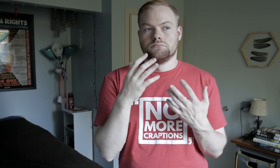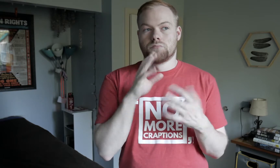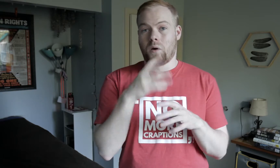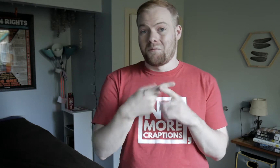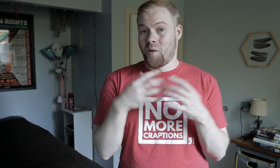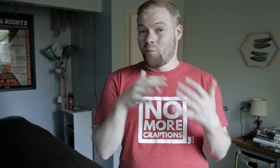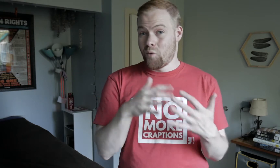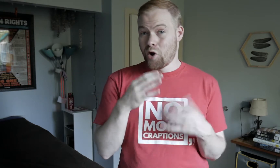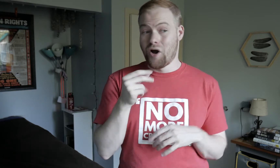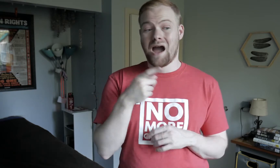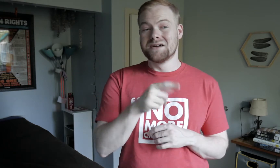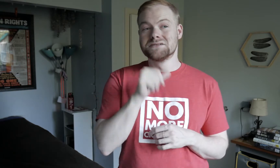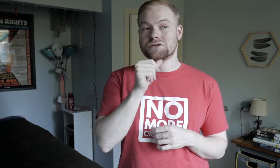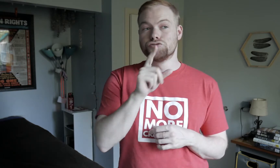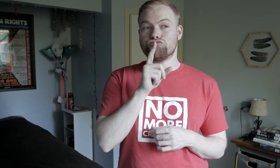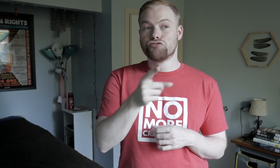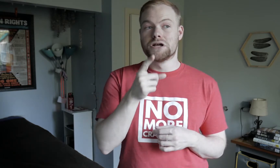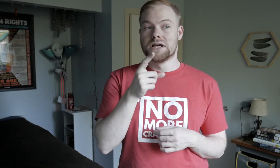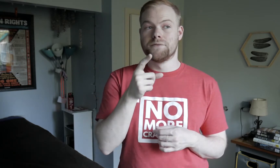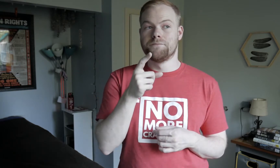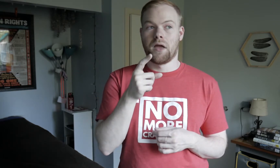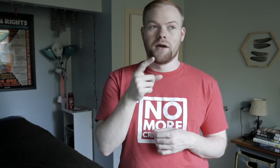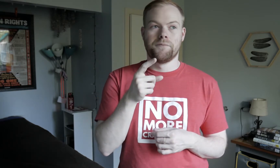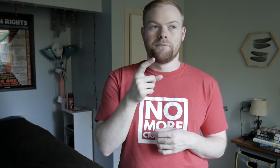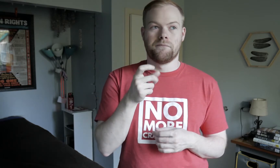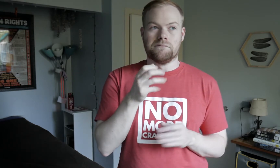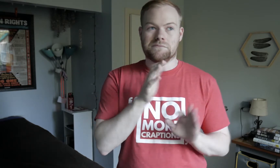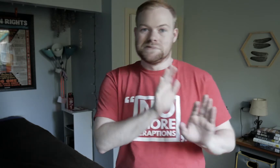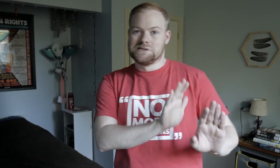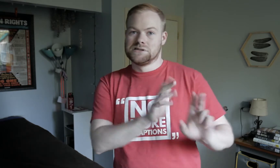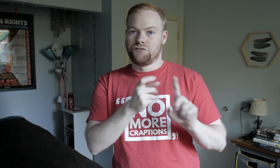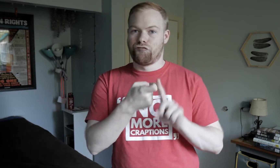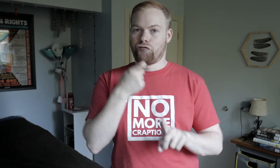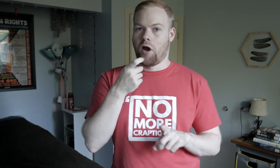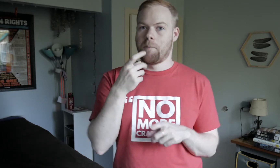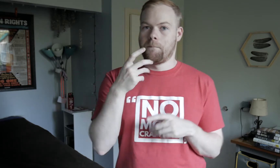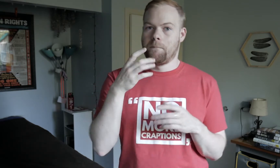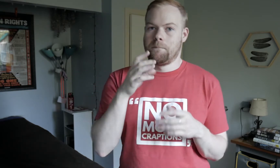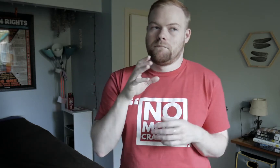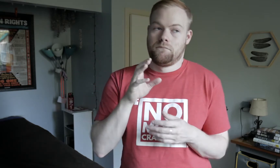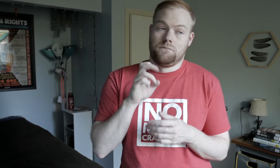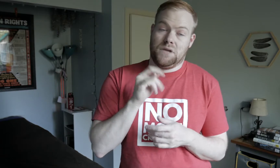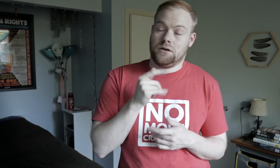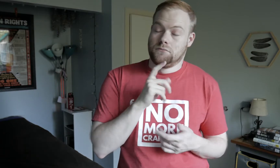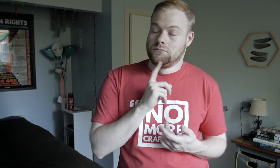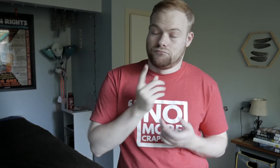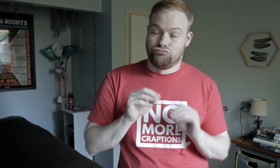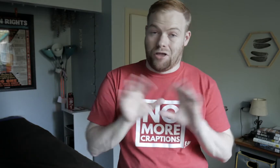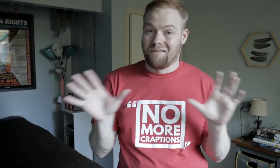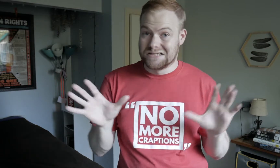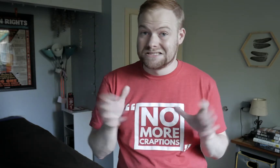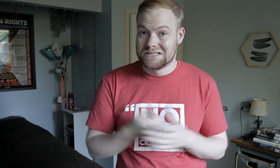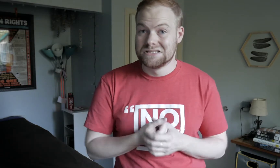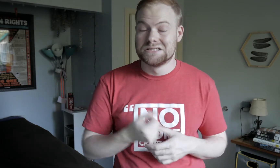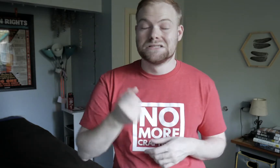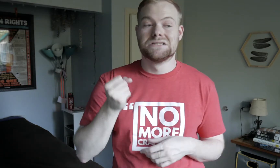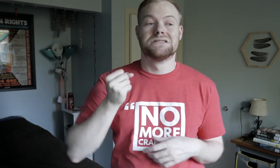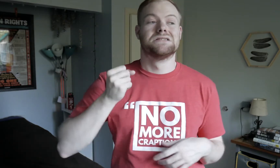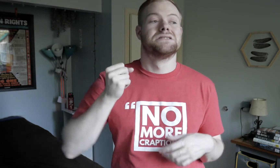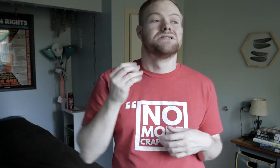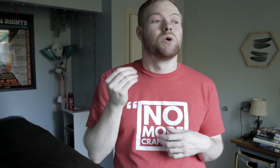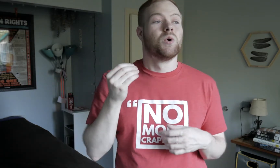It talks about war, and it doesn’t really shy away from being graphic. So…